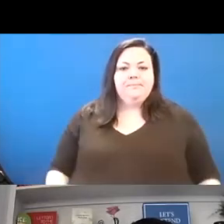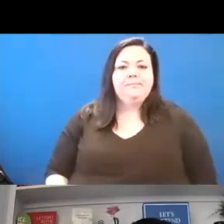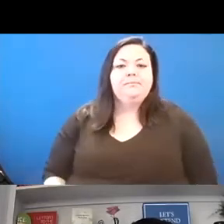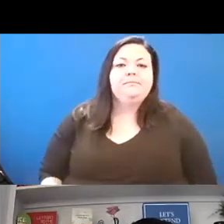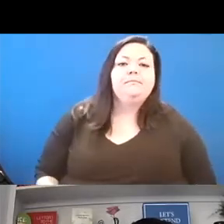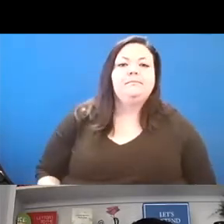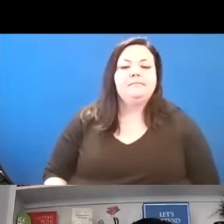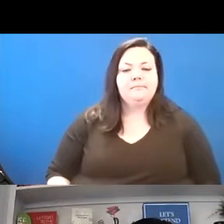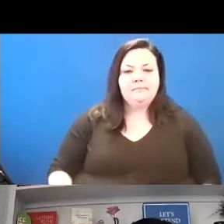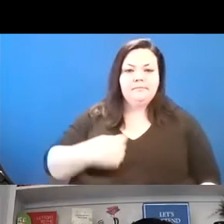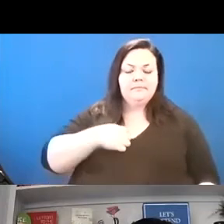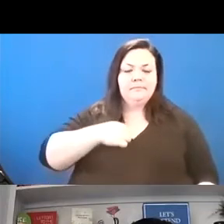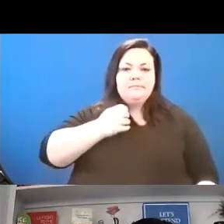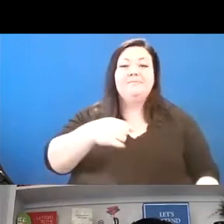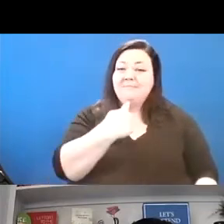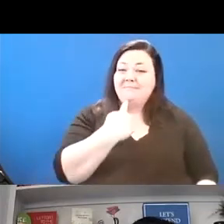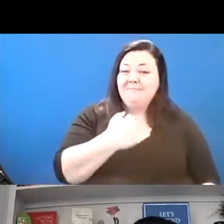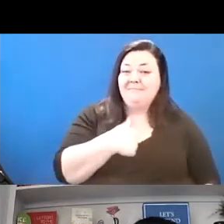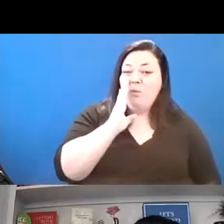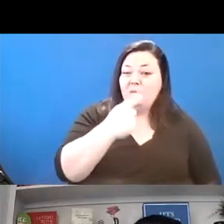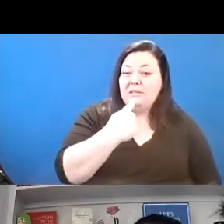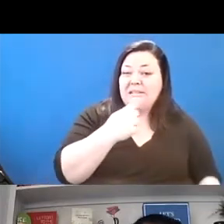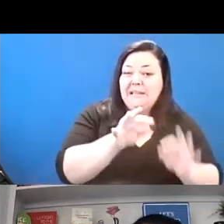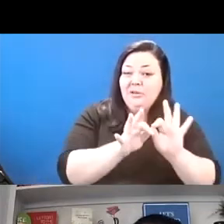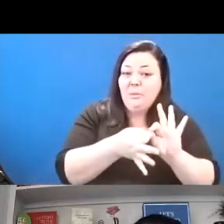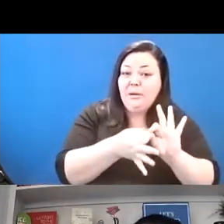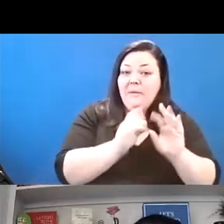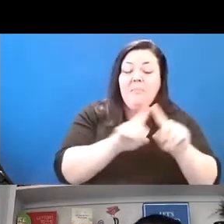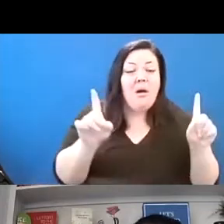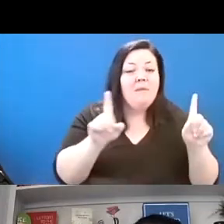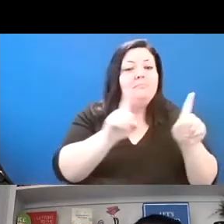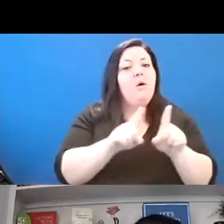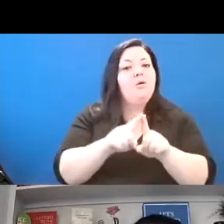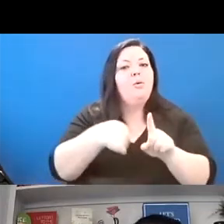i would say interpretive um but i would also say that it's again sort of a metaphor in